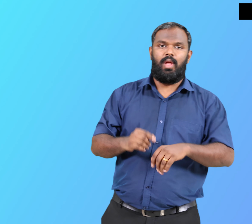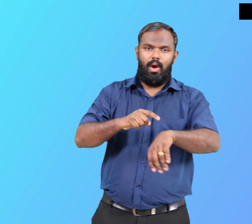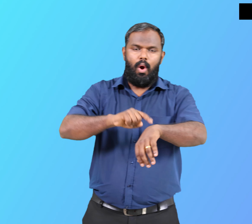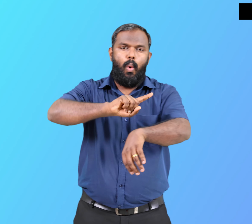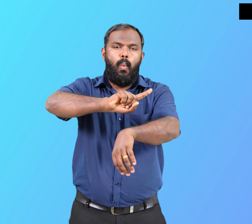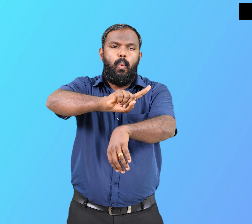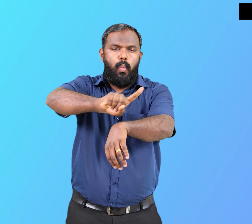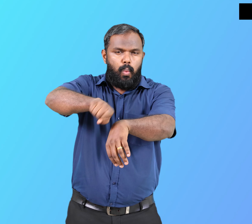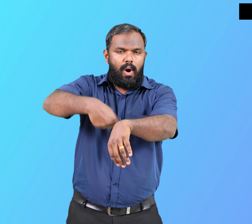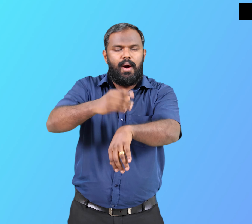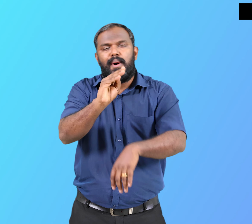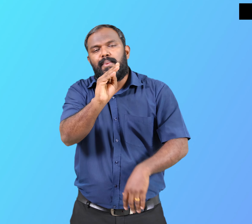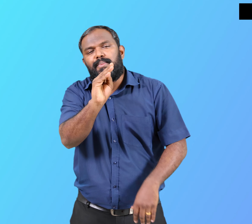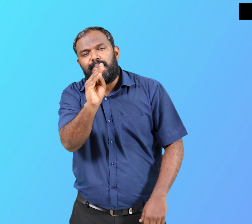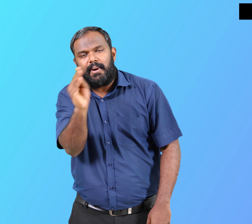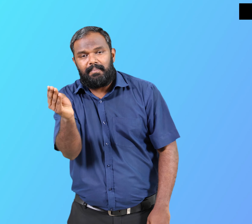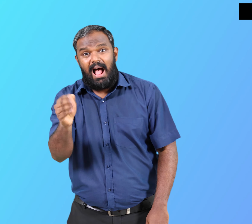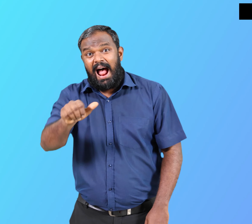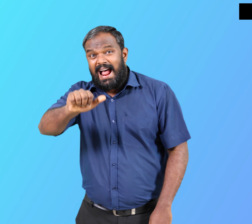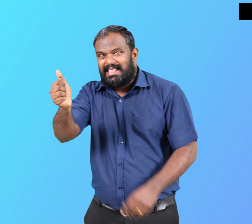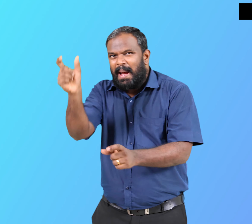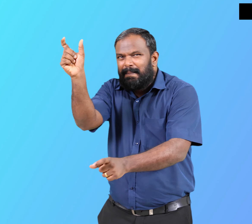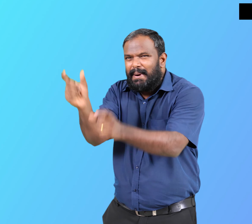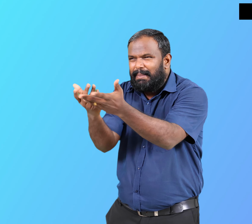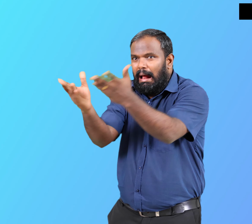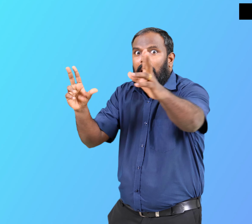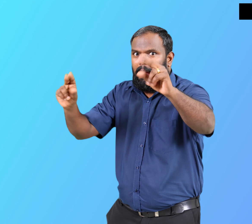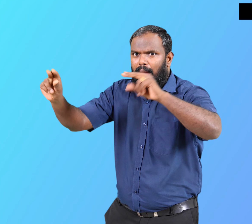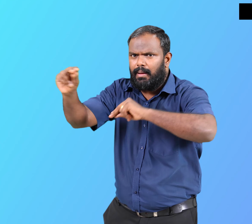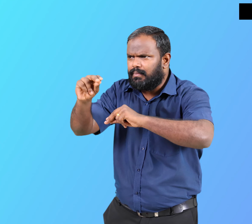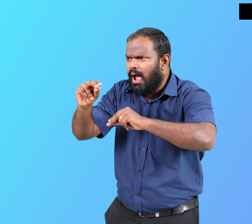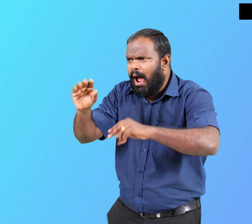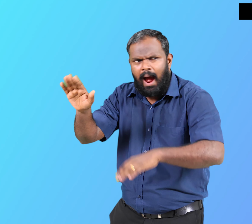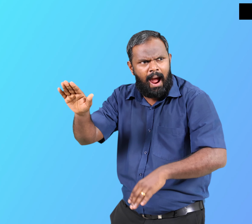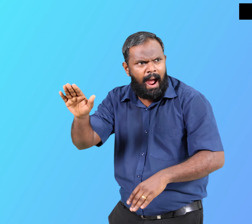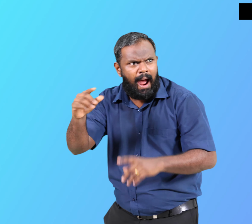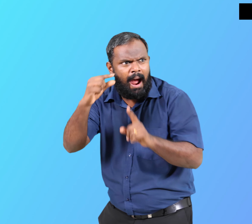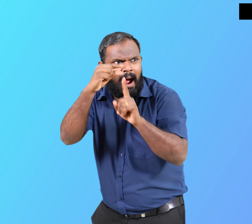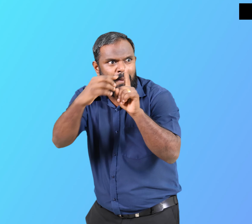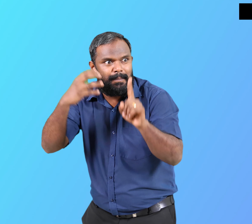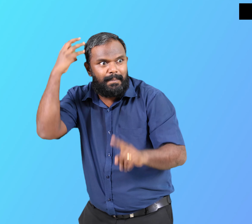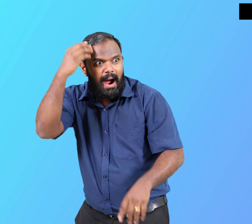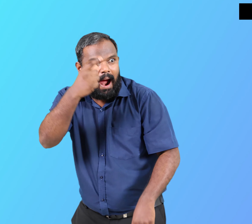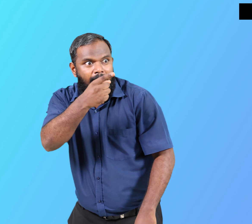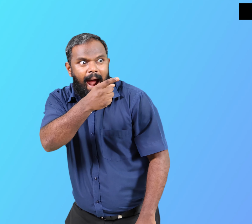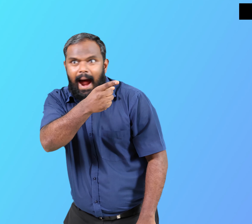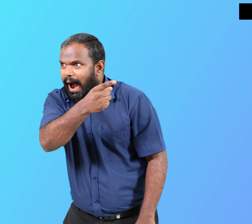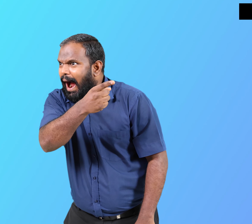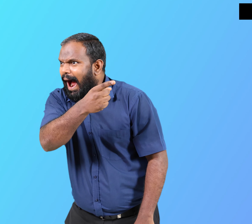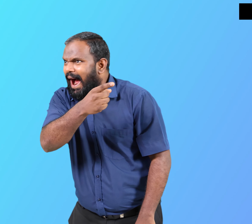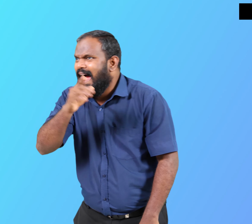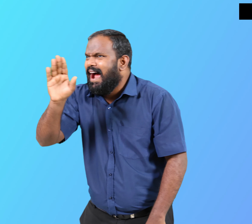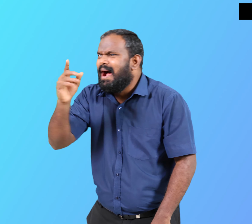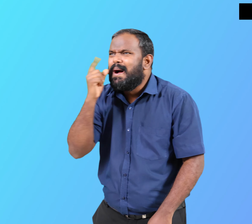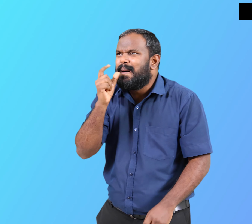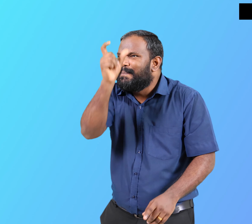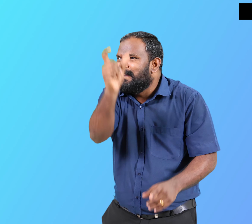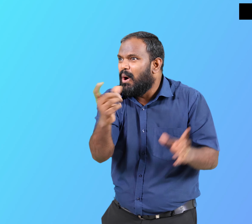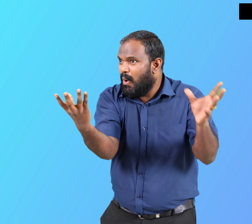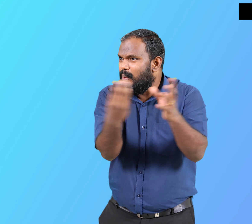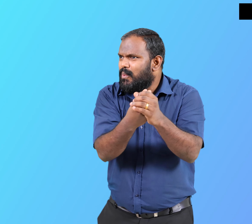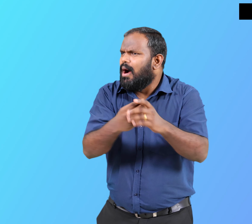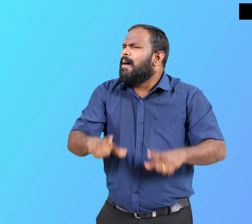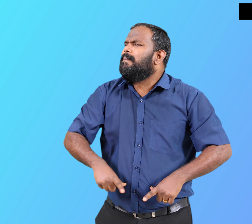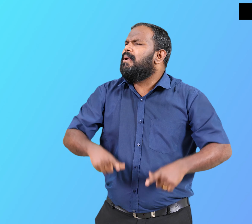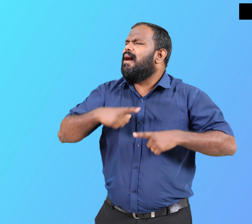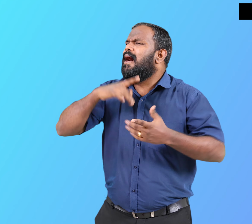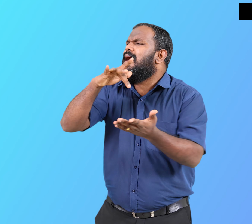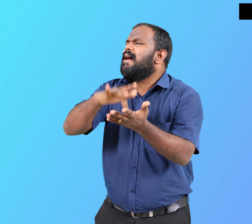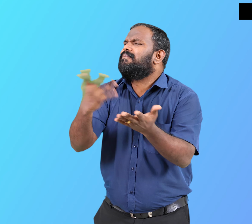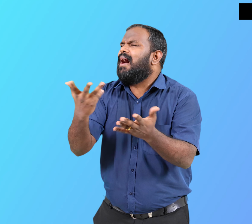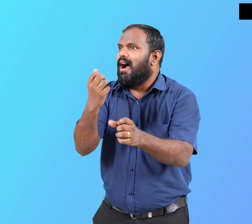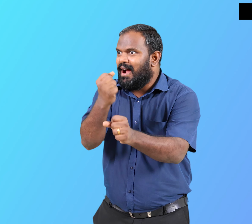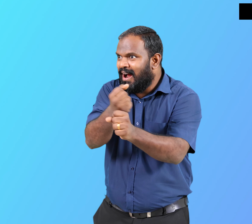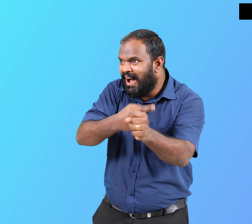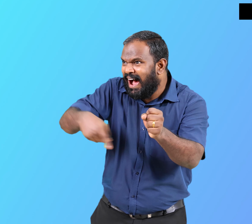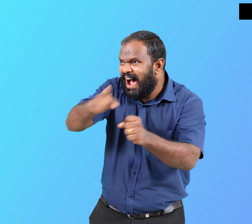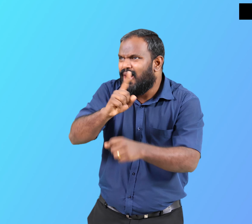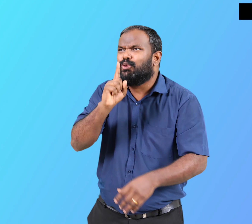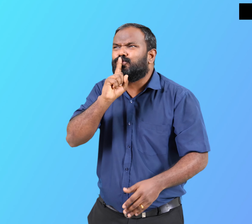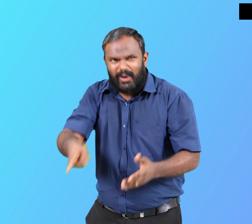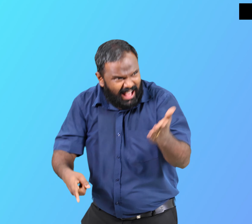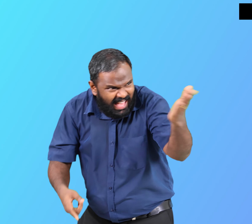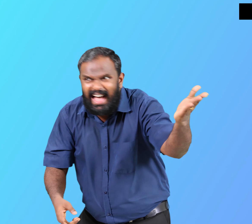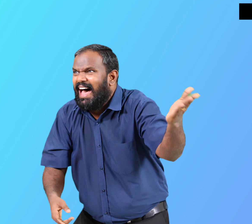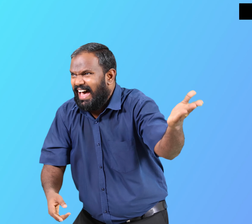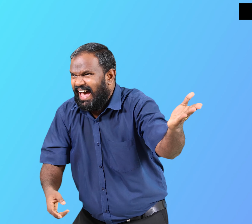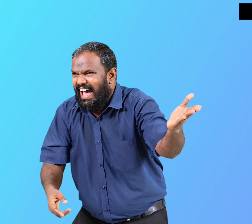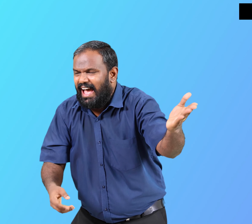About an hour later, another man said, “It’s true. I’m sure this man was with him, because he is from Galilee.”